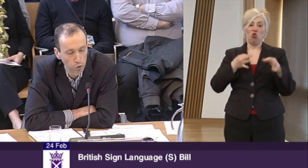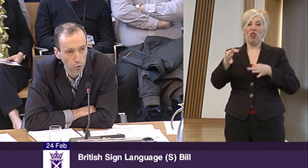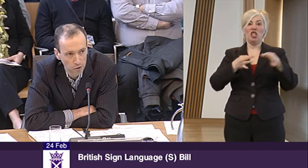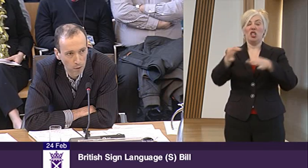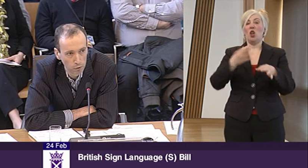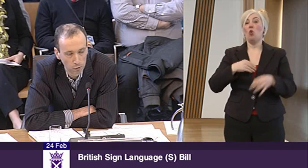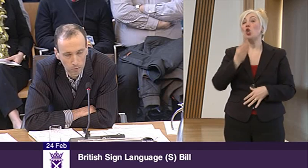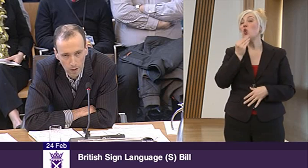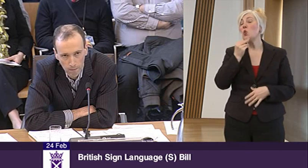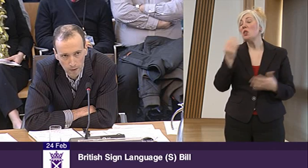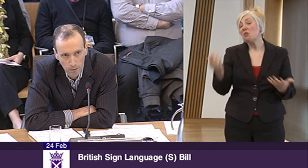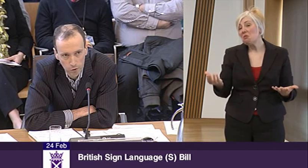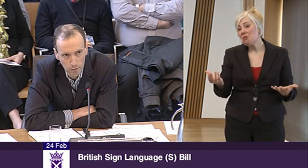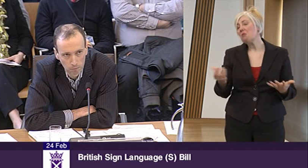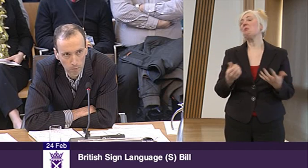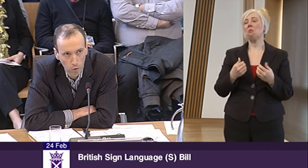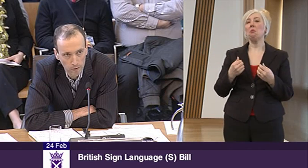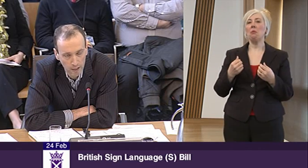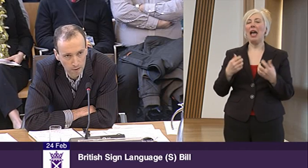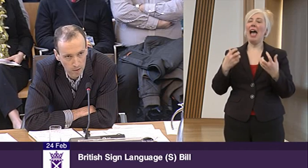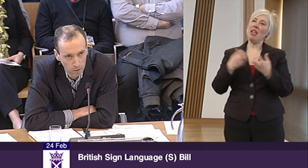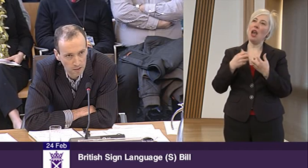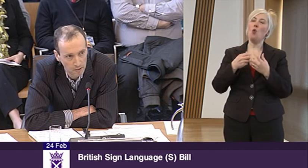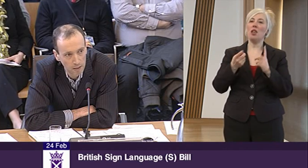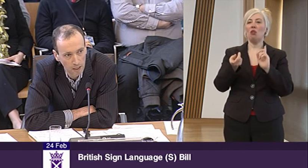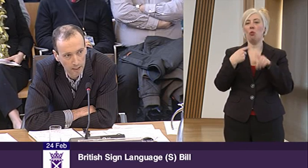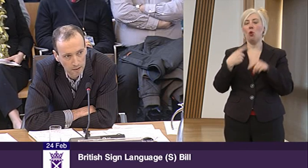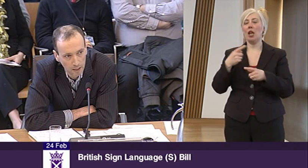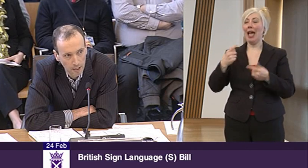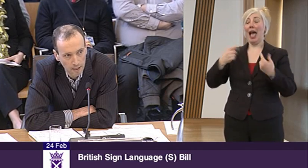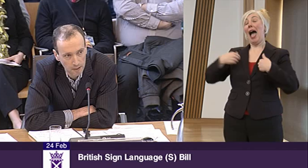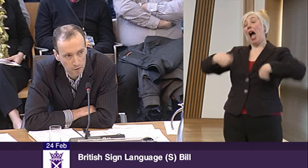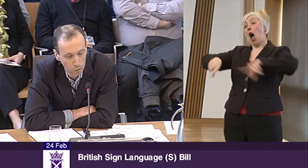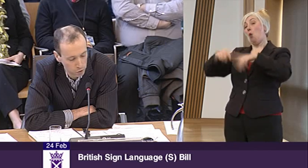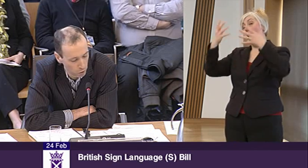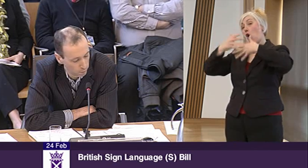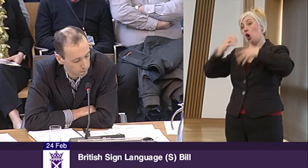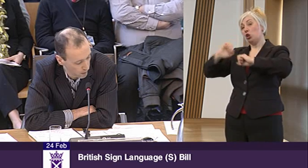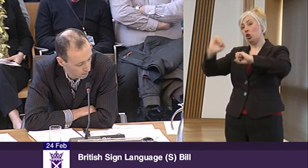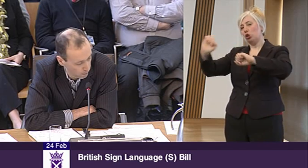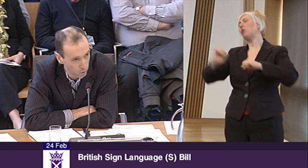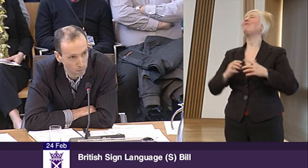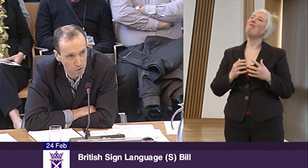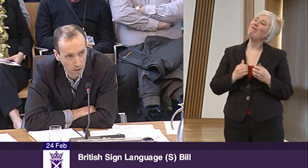implemented and we can choose how to report on that. Our concern lies with how a national